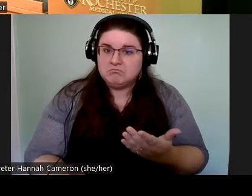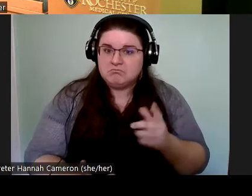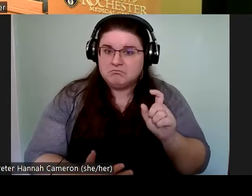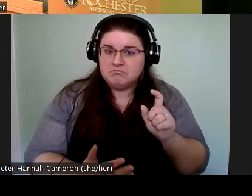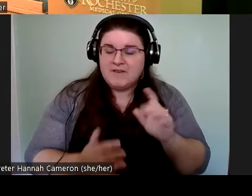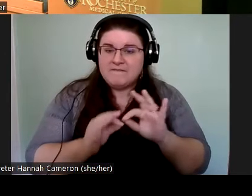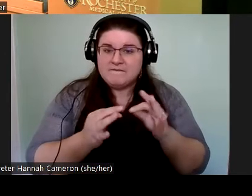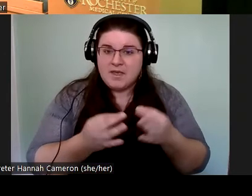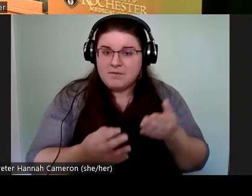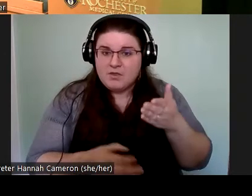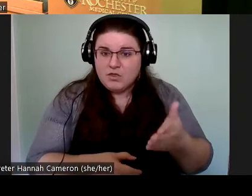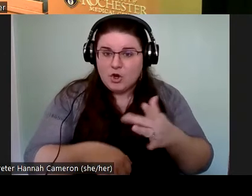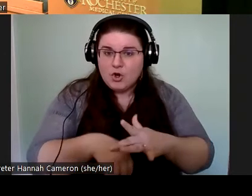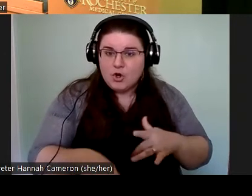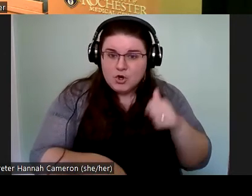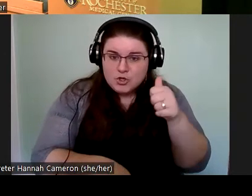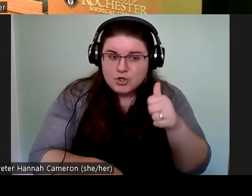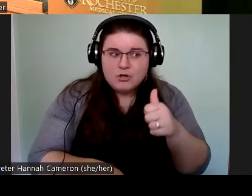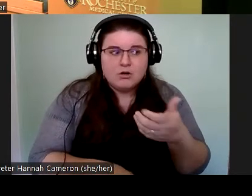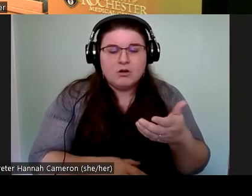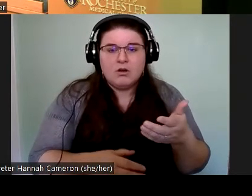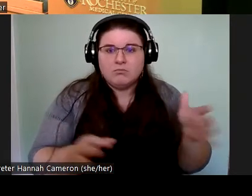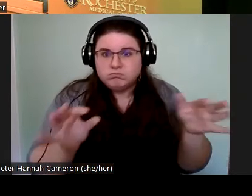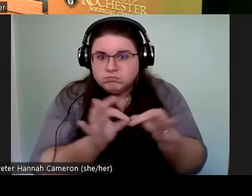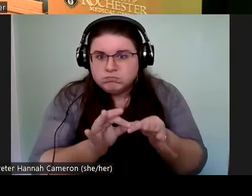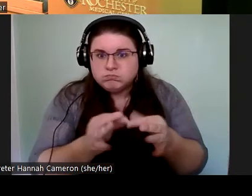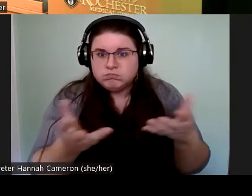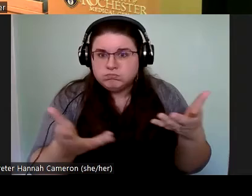made sure that they were engaged with their family member could we have kept them out of the Criminal